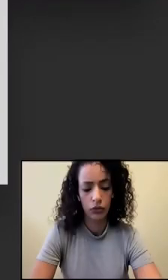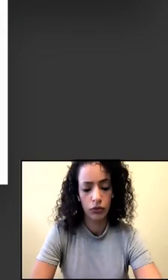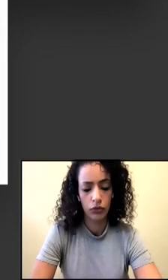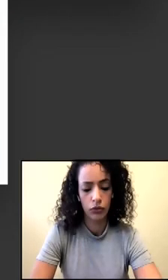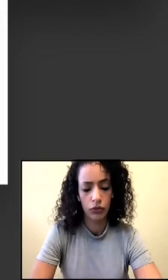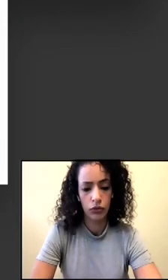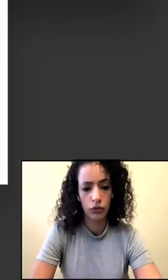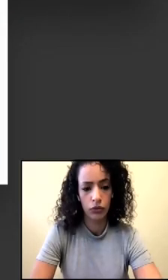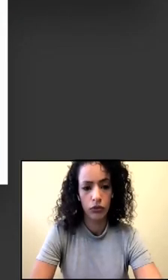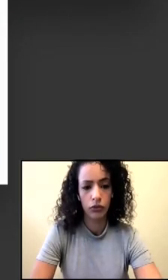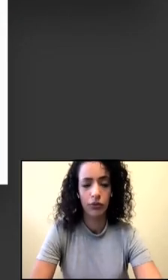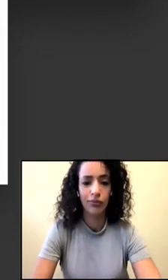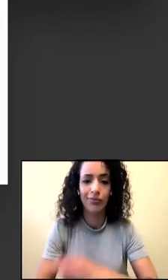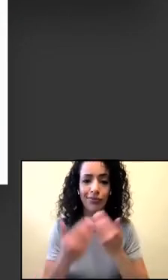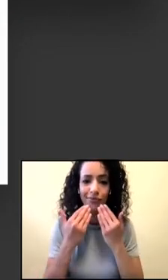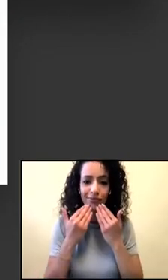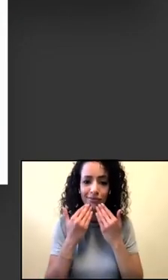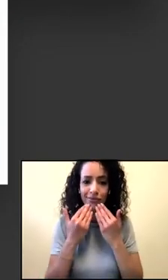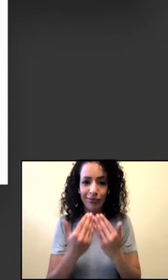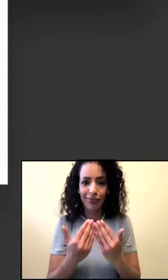Thank you so much. Asma, the film is so incredible,